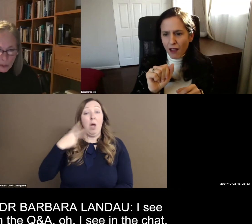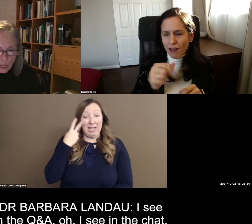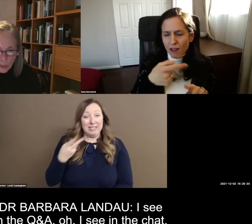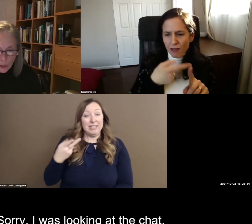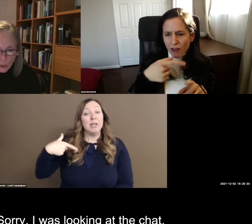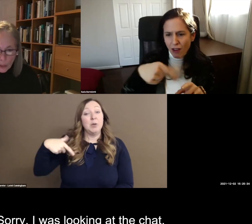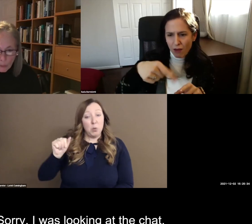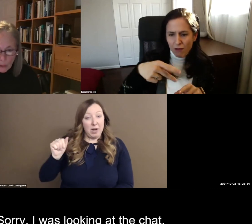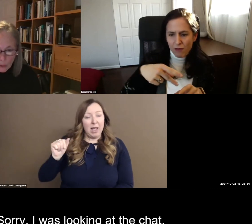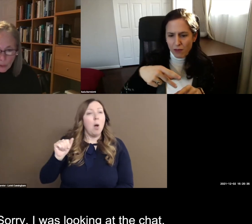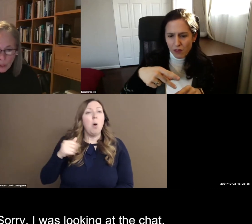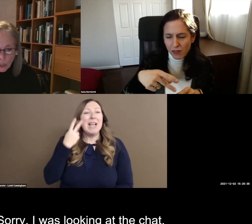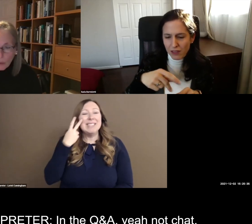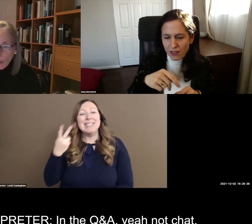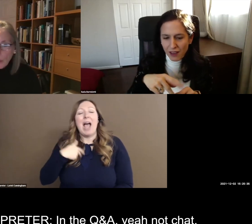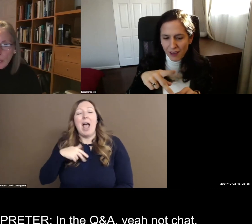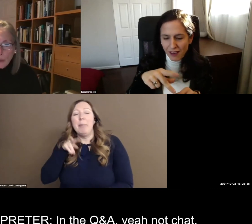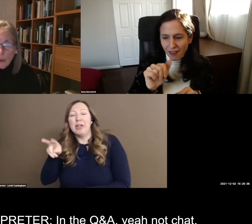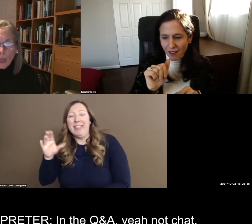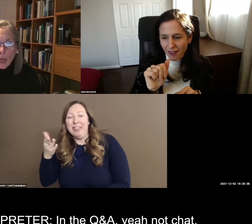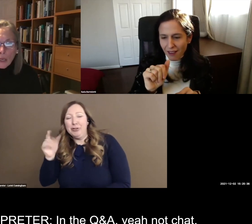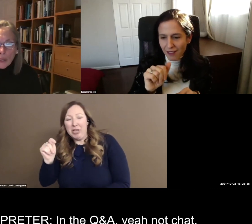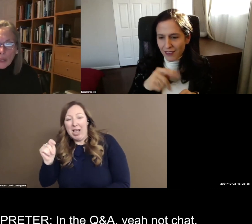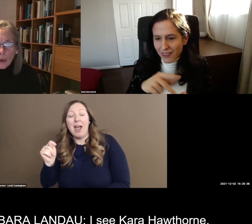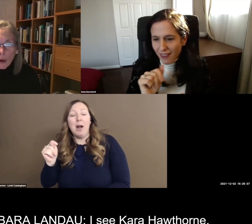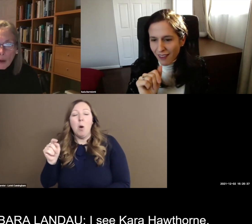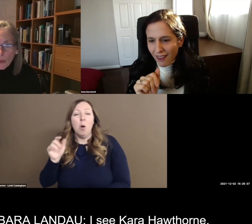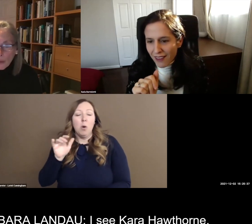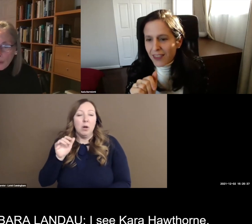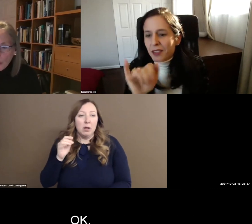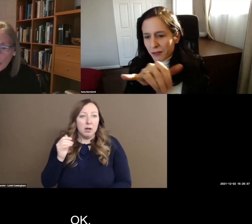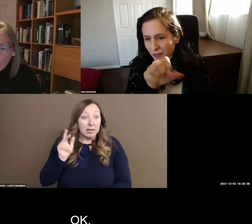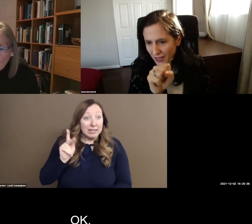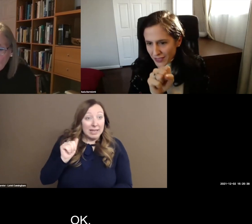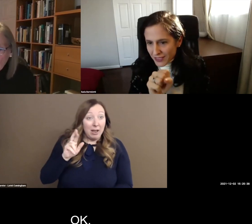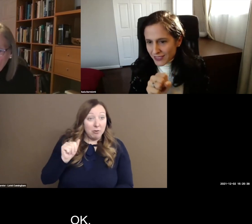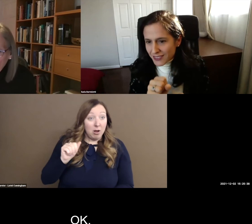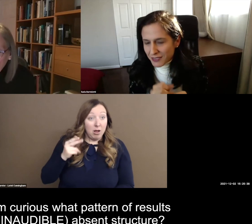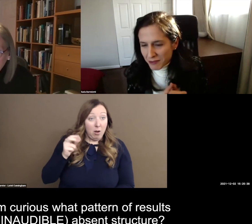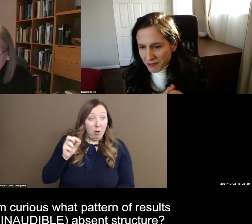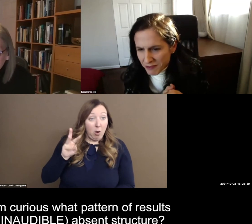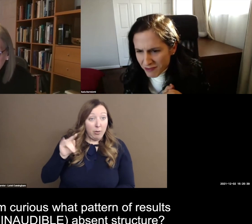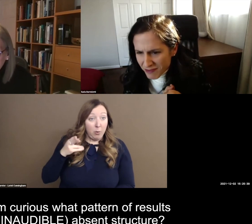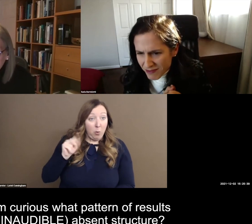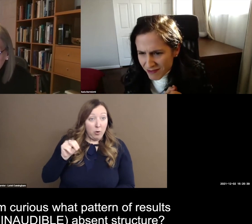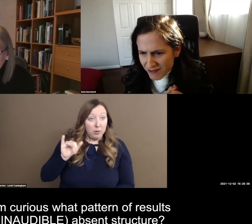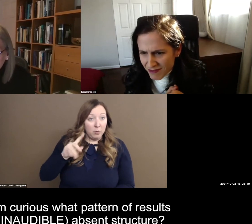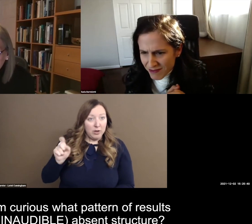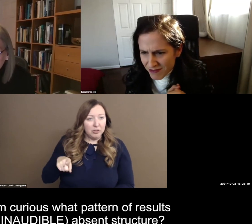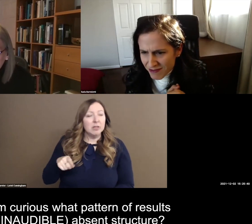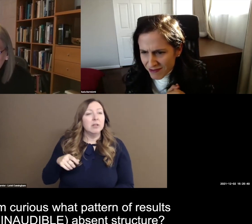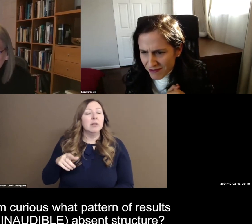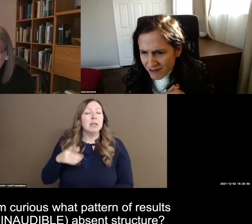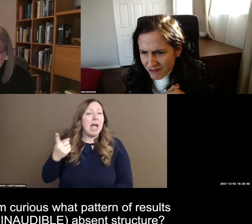chat sorry i was looking at the chat in the q a i see carol hawthorne